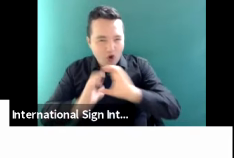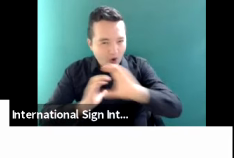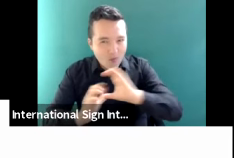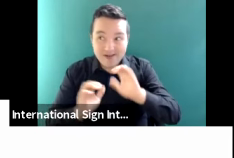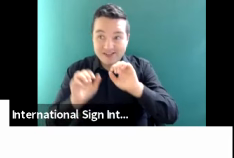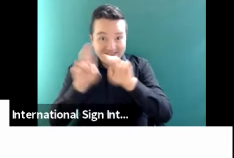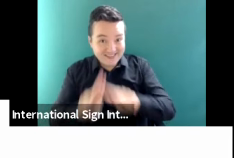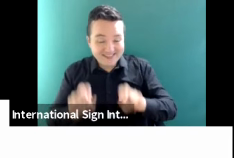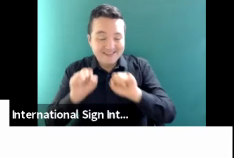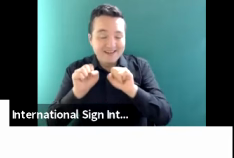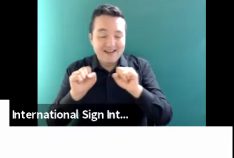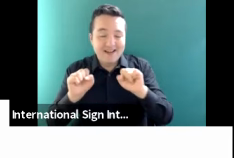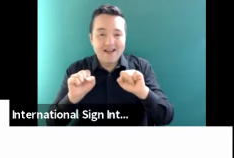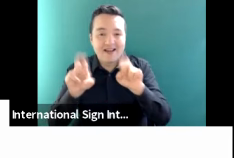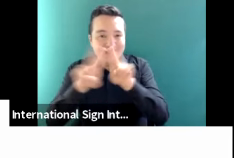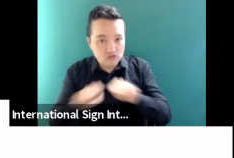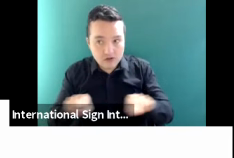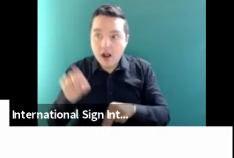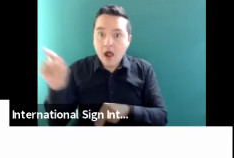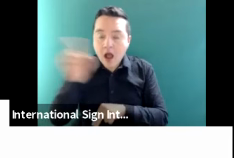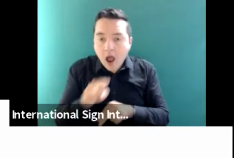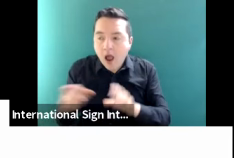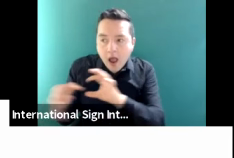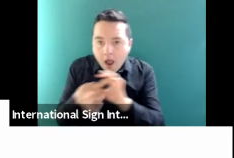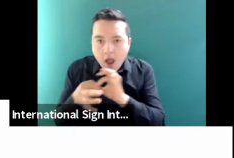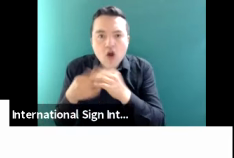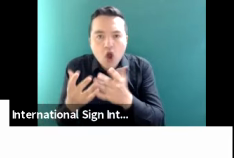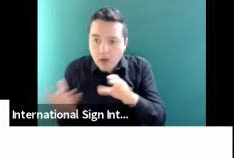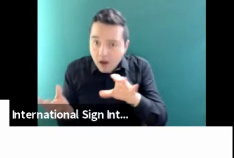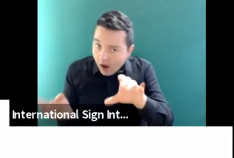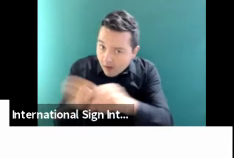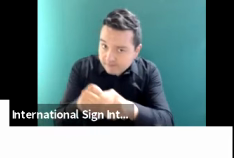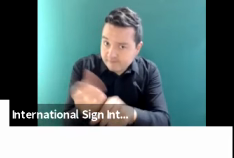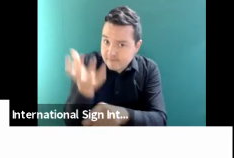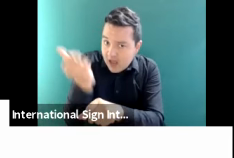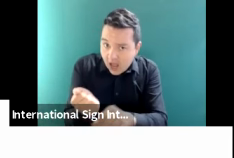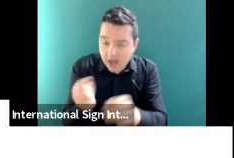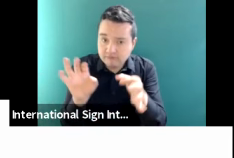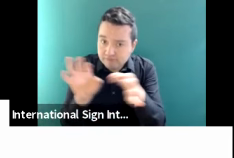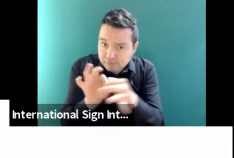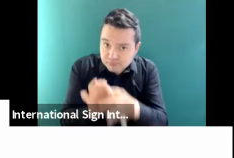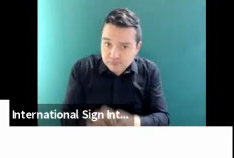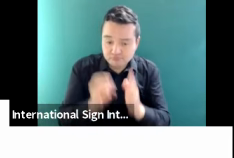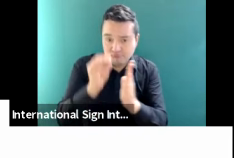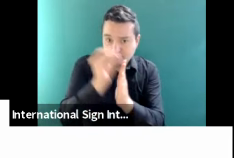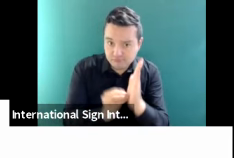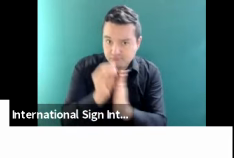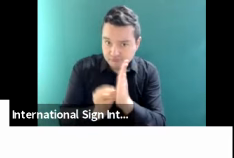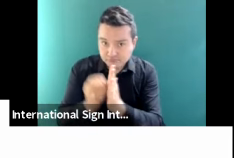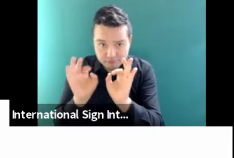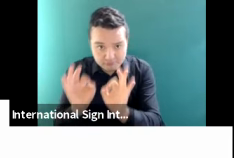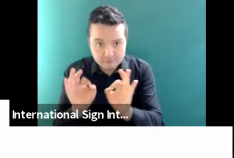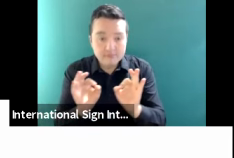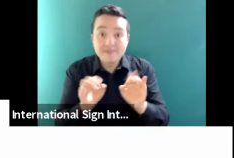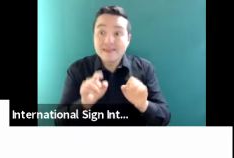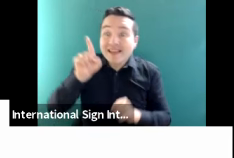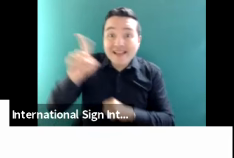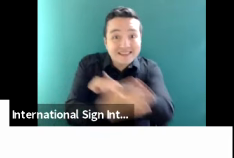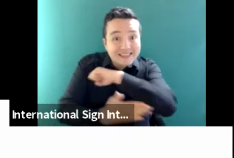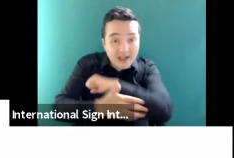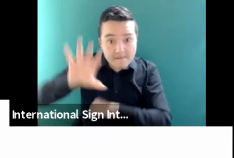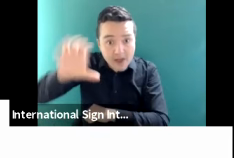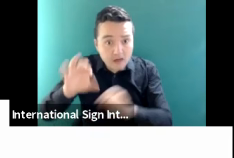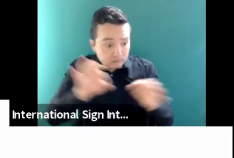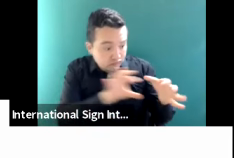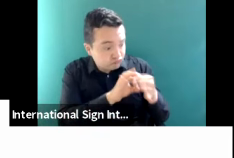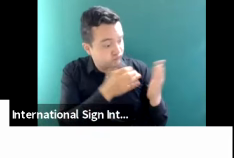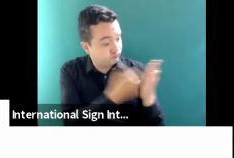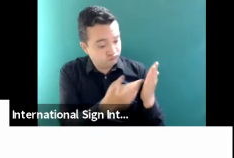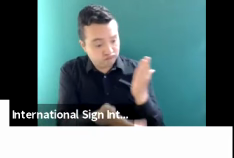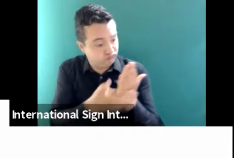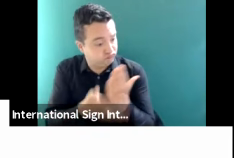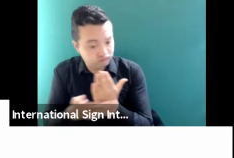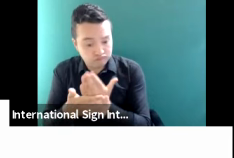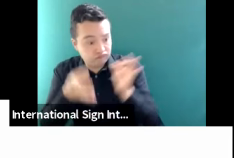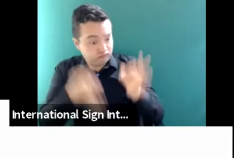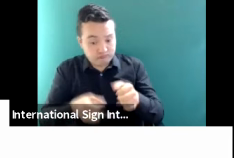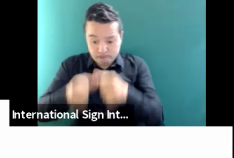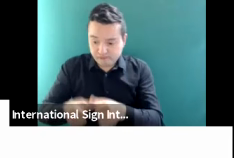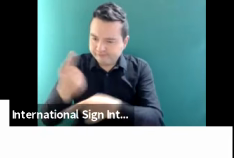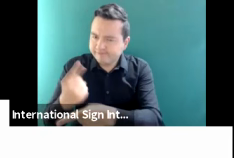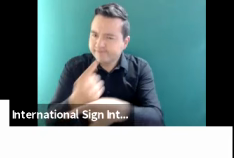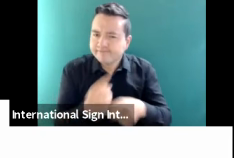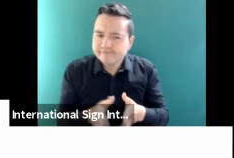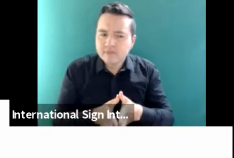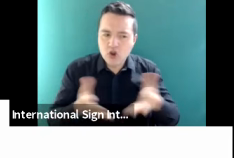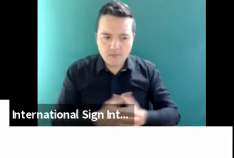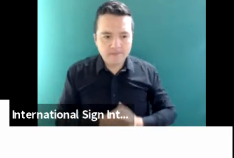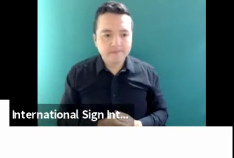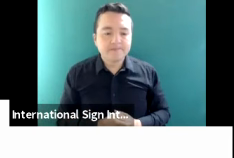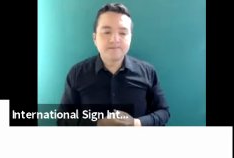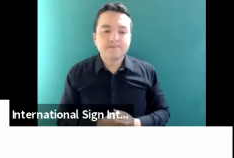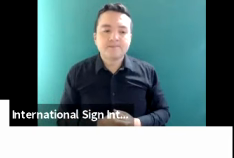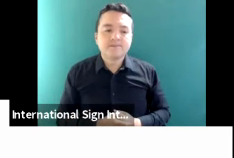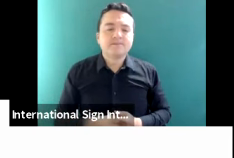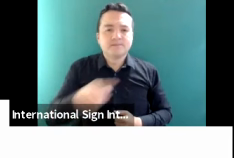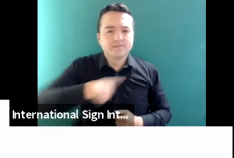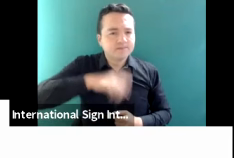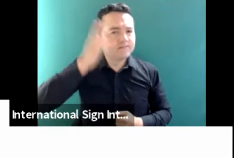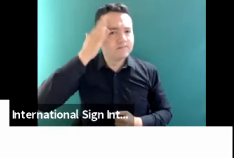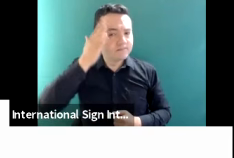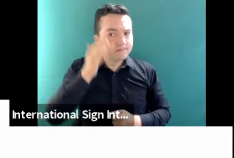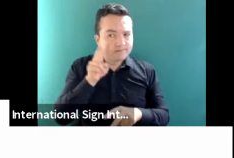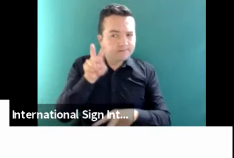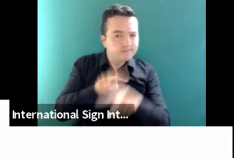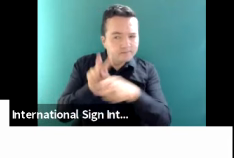The way we select those variables - - .